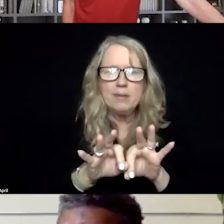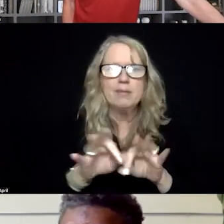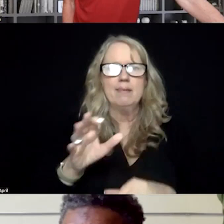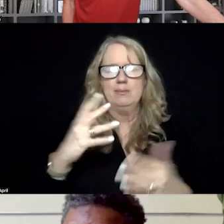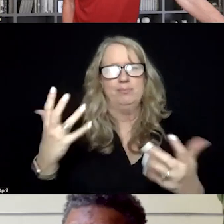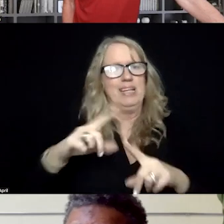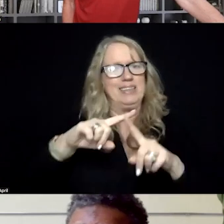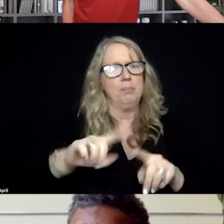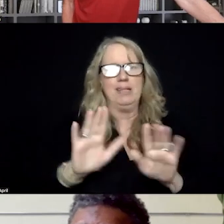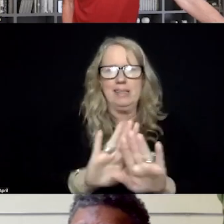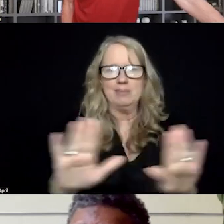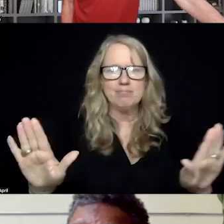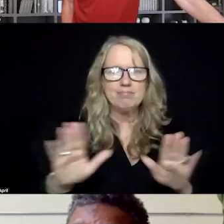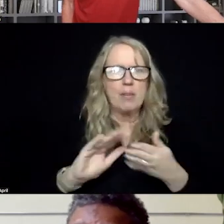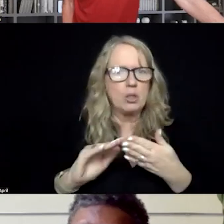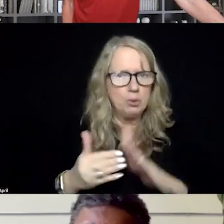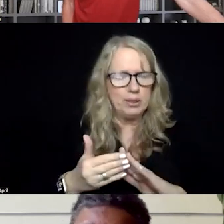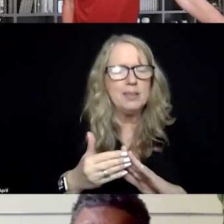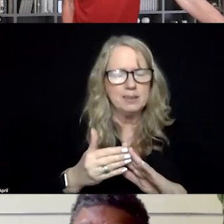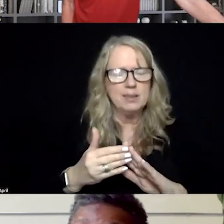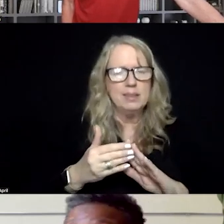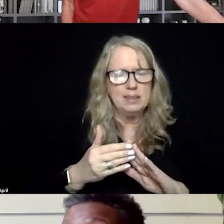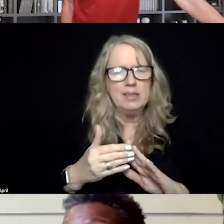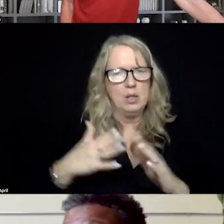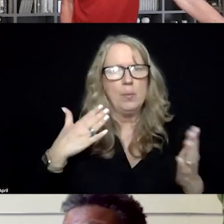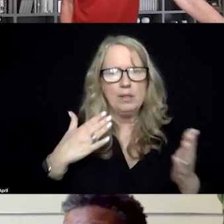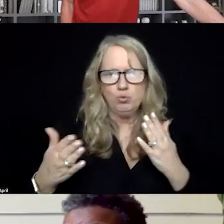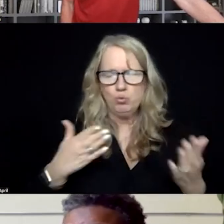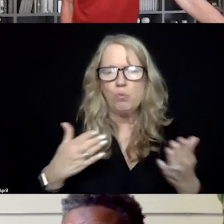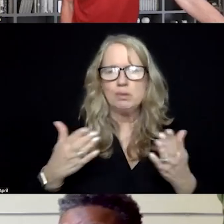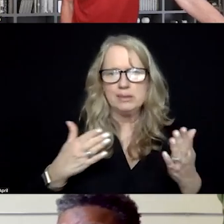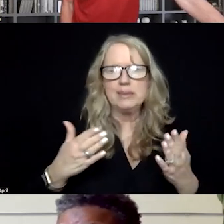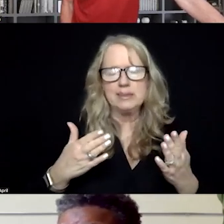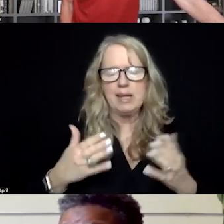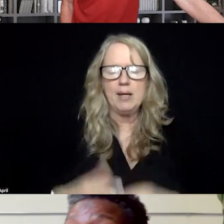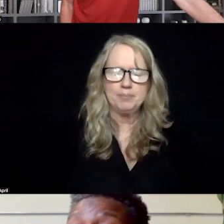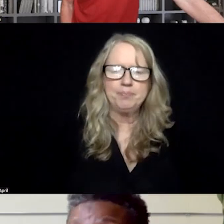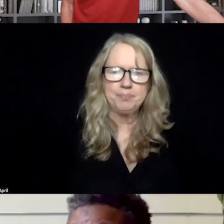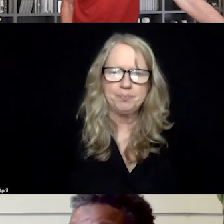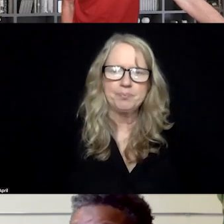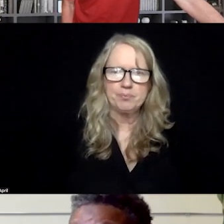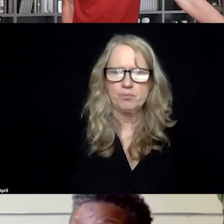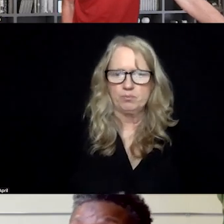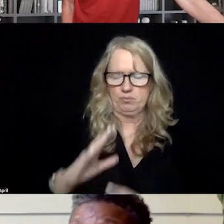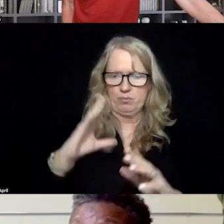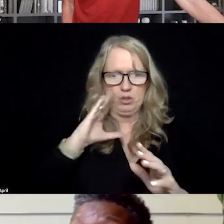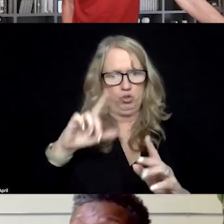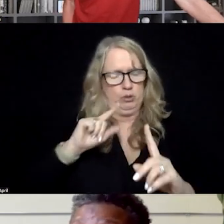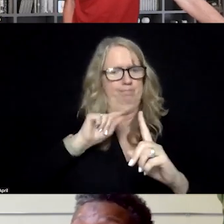THE COMMUNITY, THE SERVICES SHOULD BE TARGETED FOR THAT COMMUNITY.